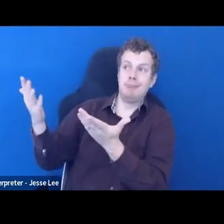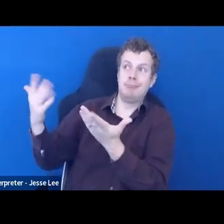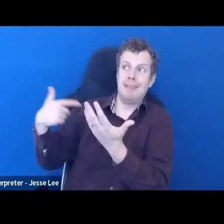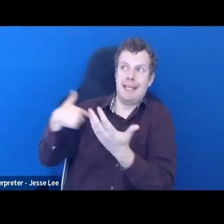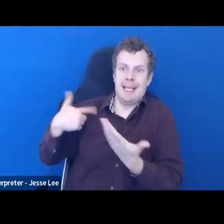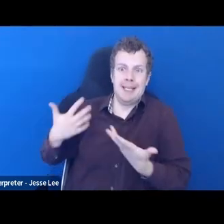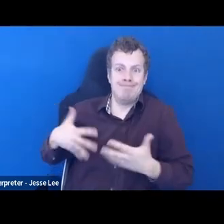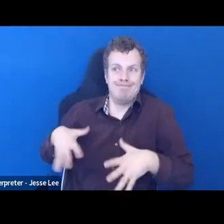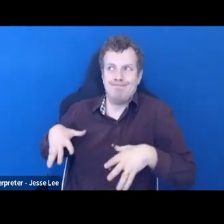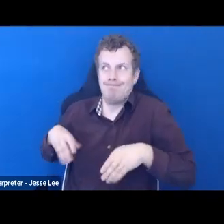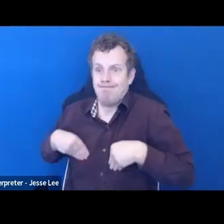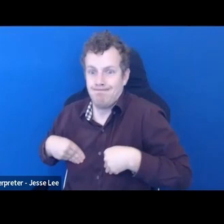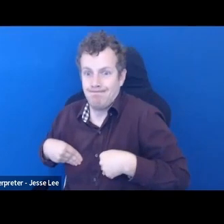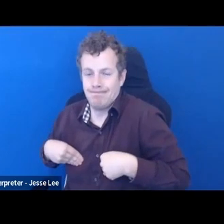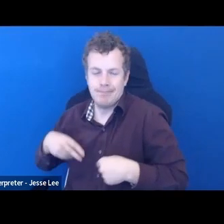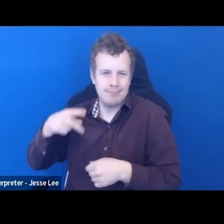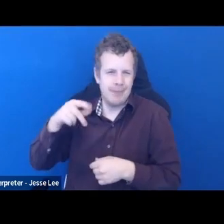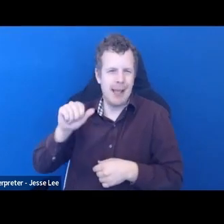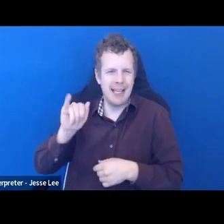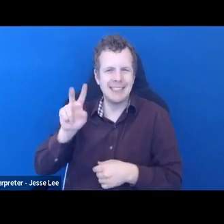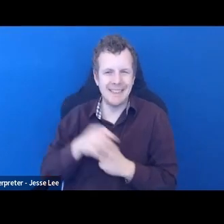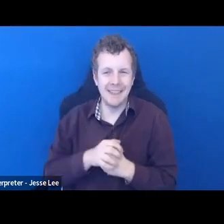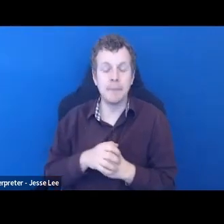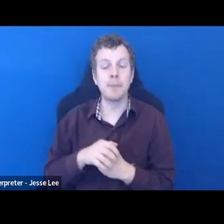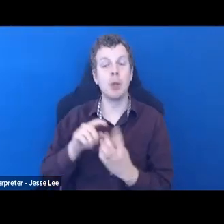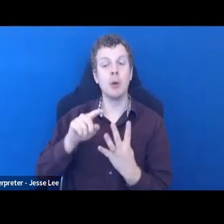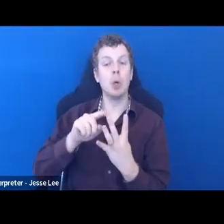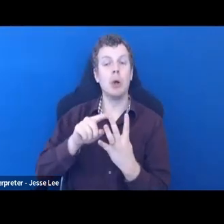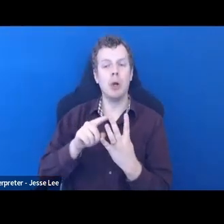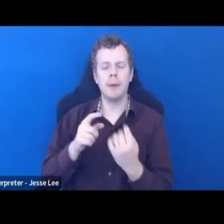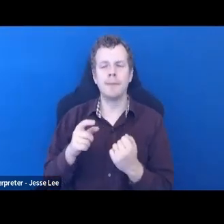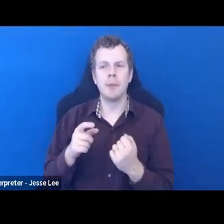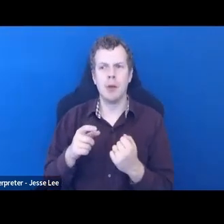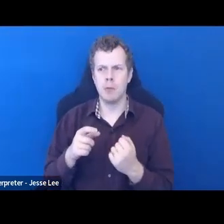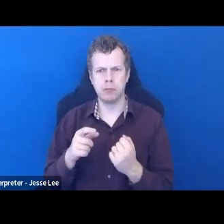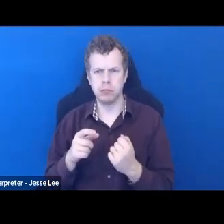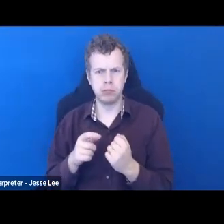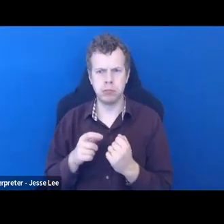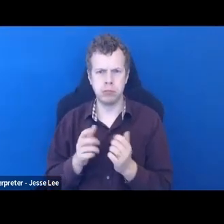Information seeking behaviors, so now I know that this is the case.